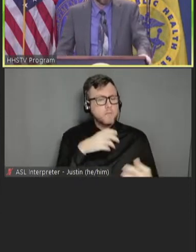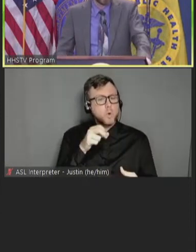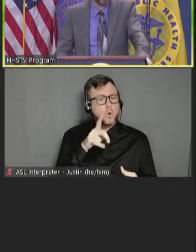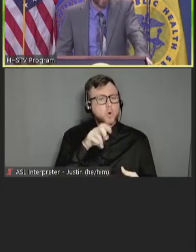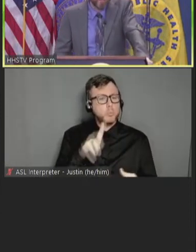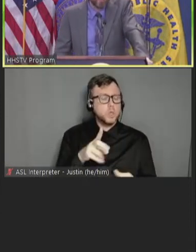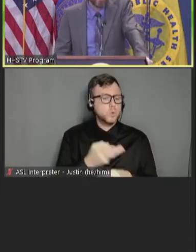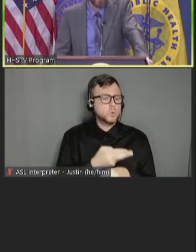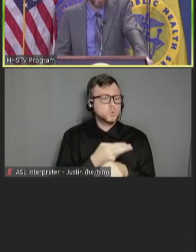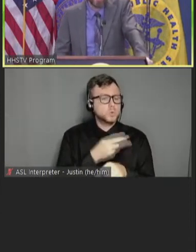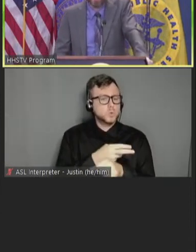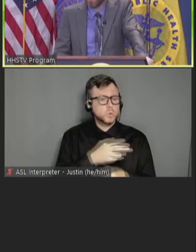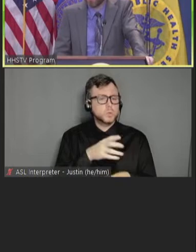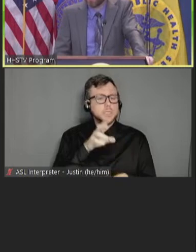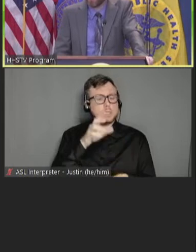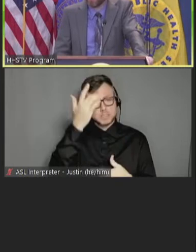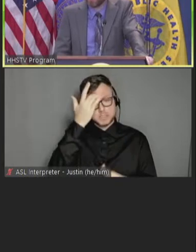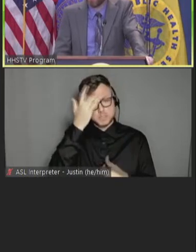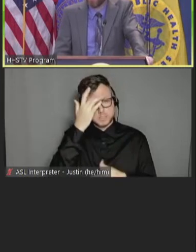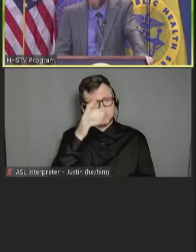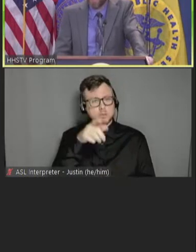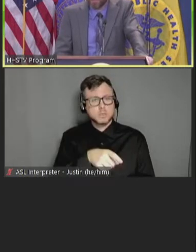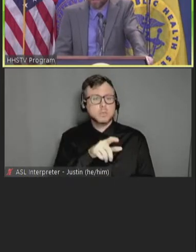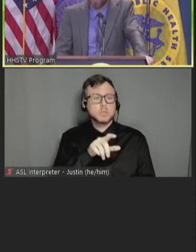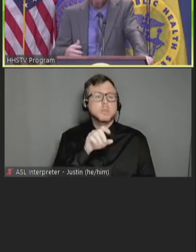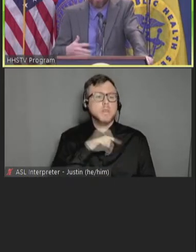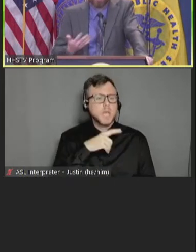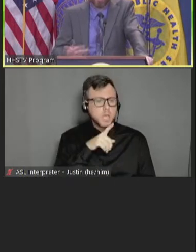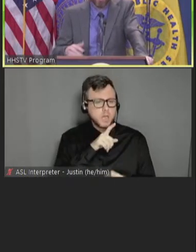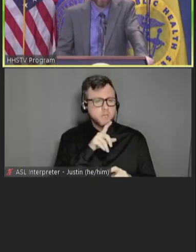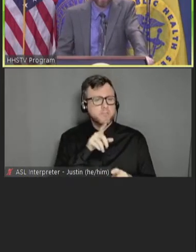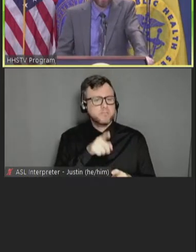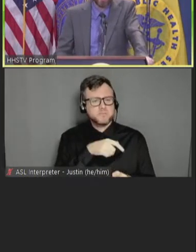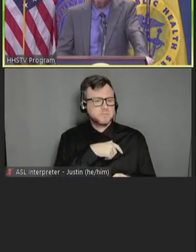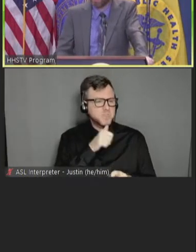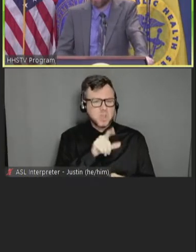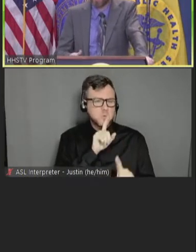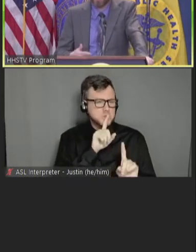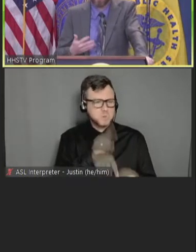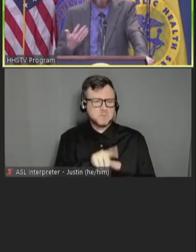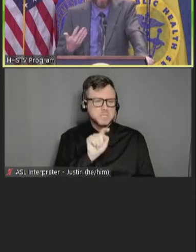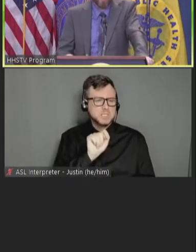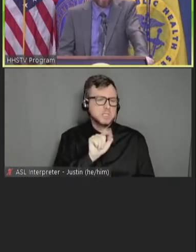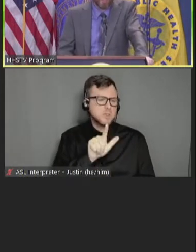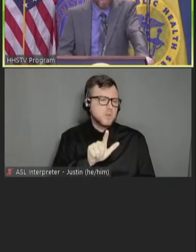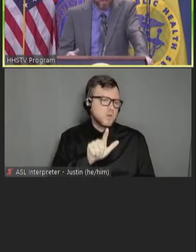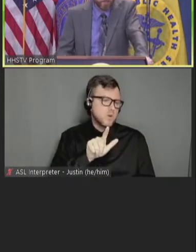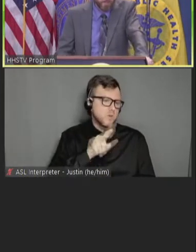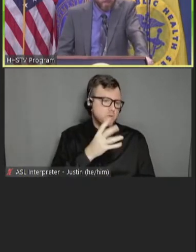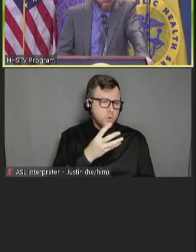they were hypo responsive to TLR4 agonist; so they weren't very responsive to things like MPL, and